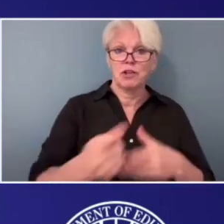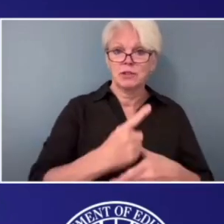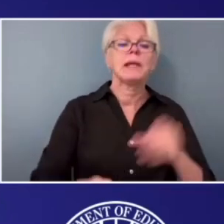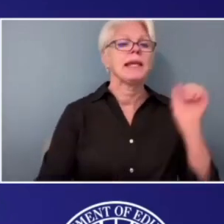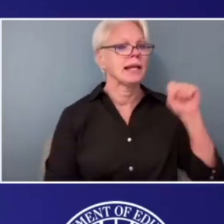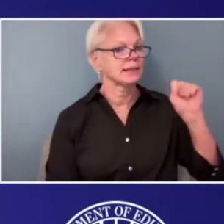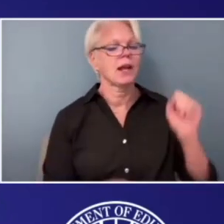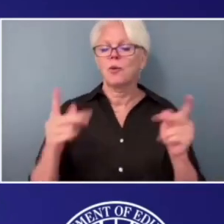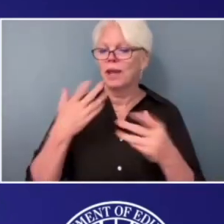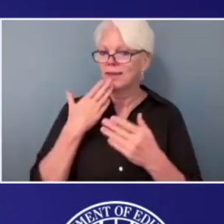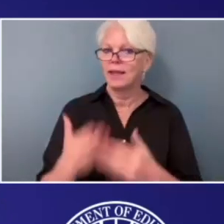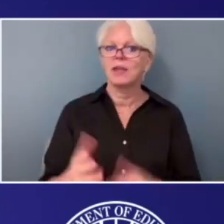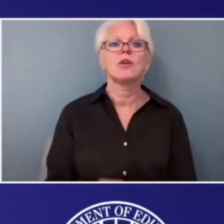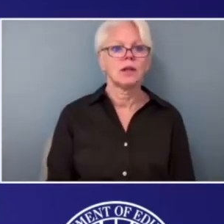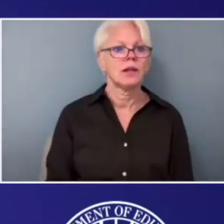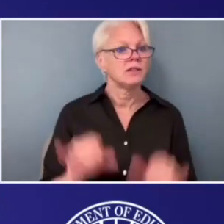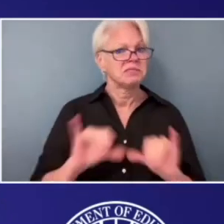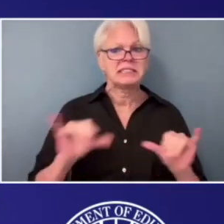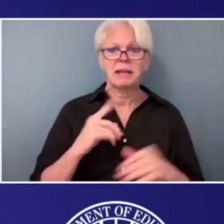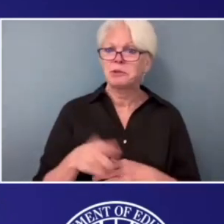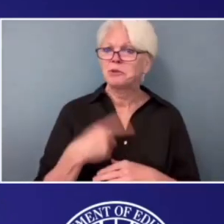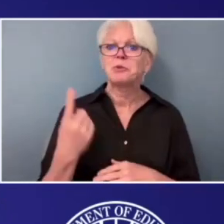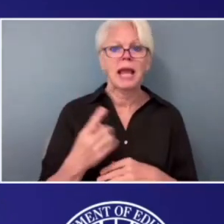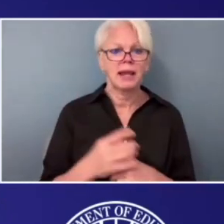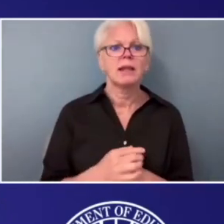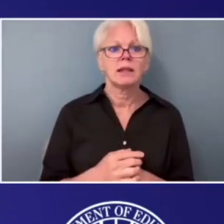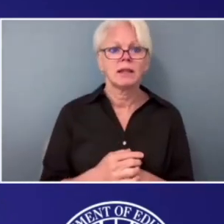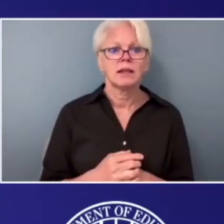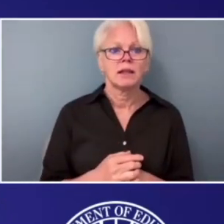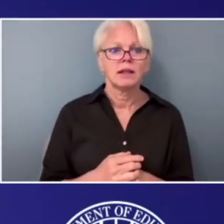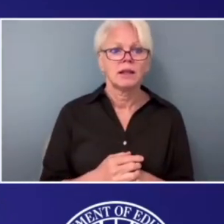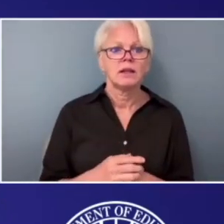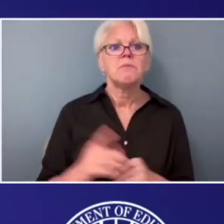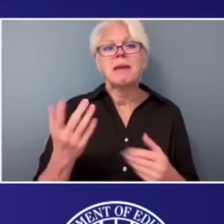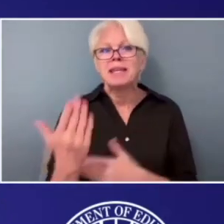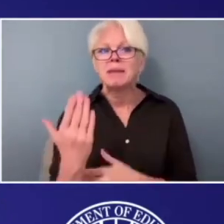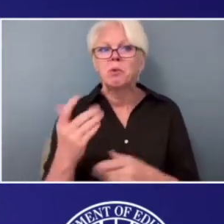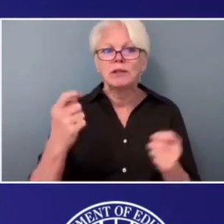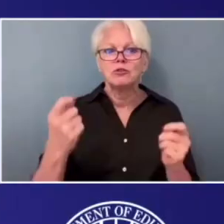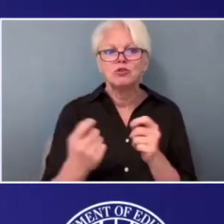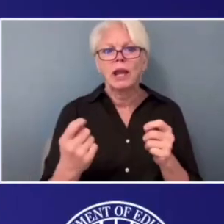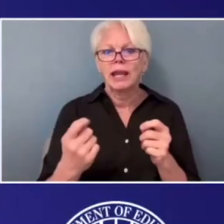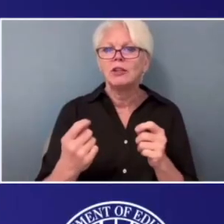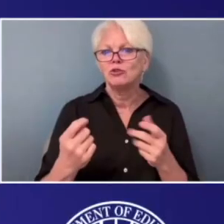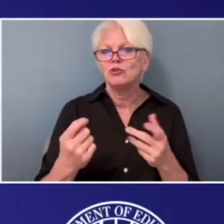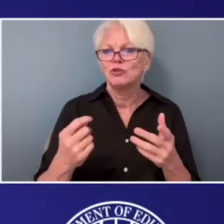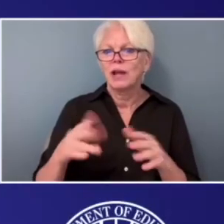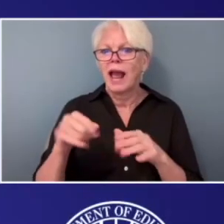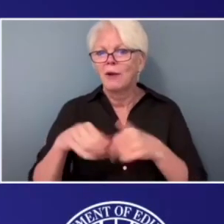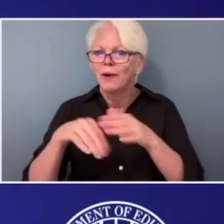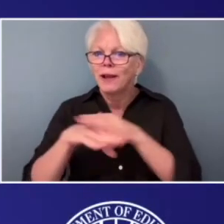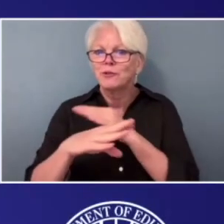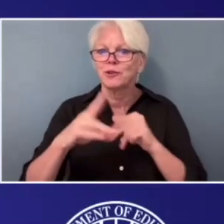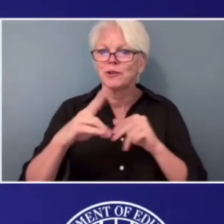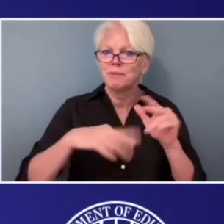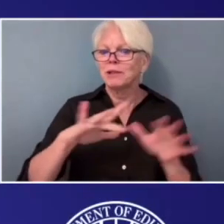Just as we're, just as we're doing now. Maybe a little bit change in the morning, the morning protocols, but I will give you ample opportunities --